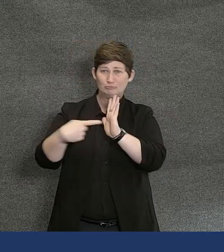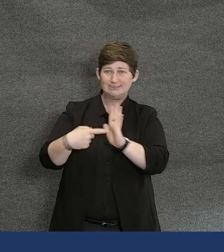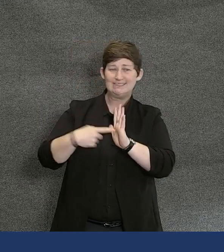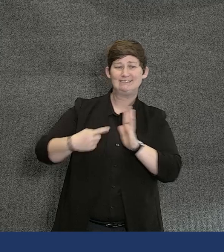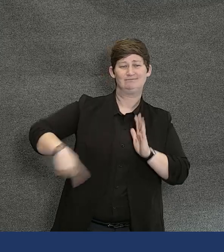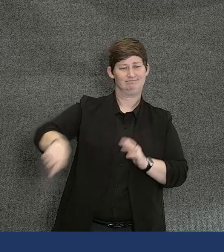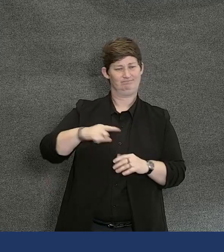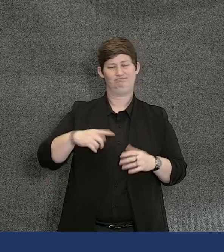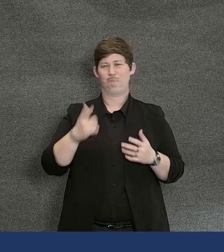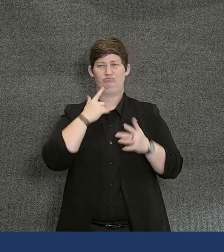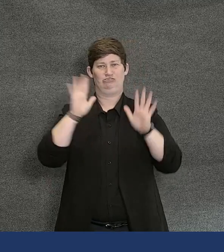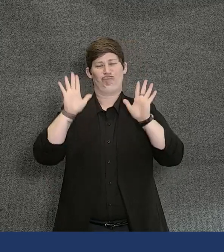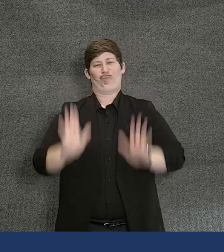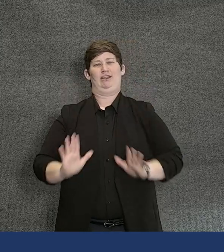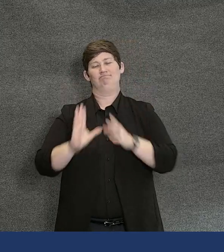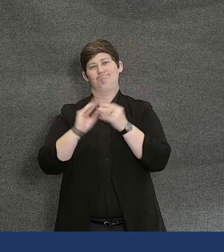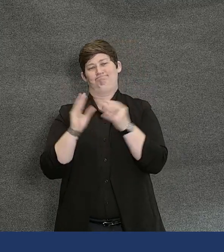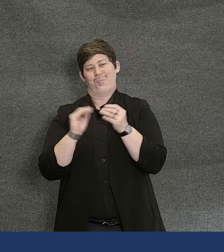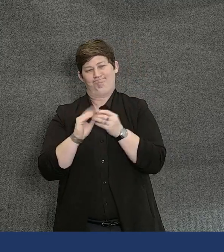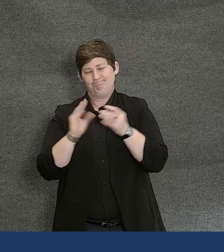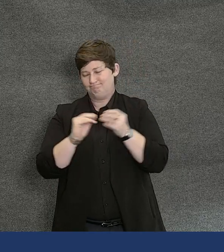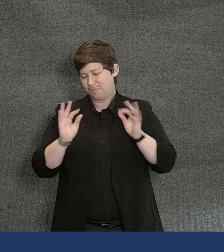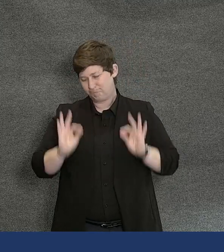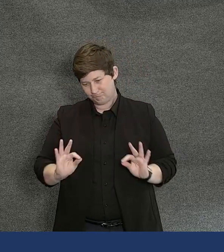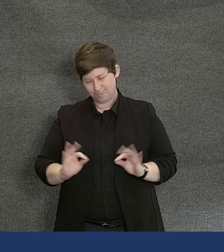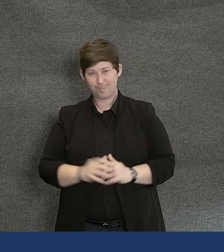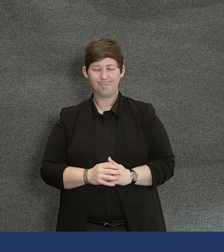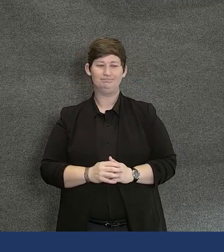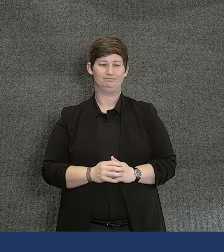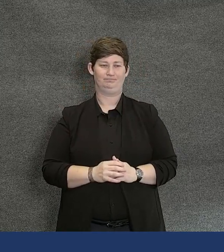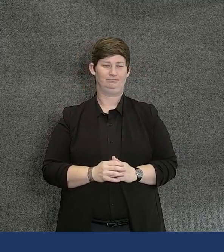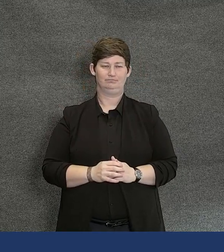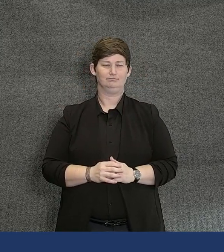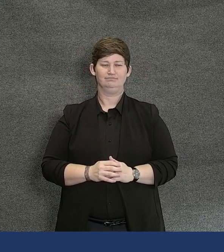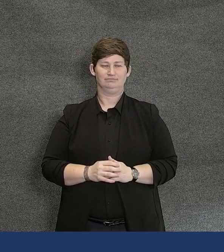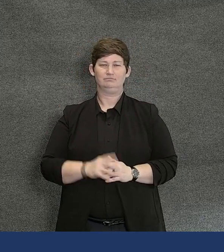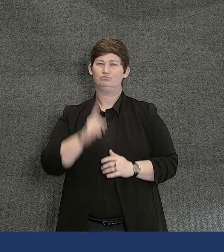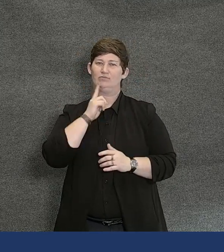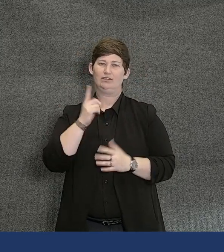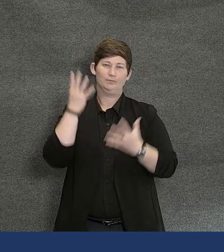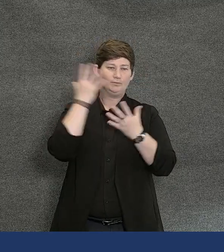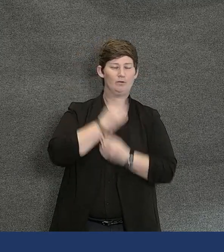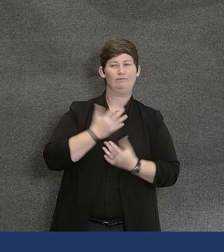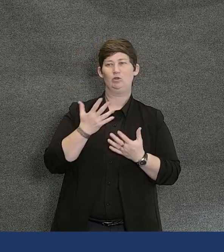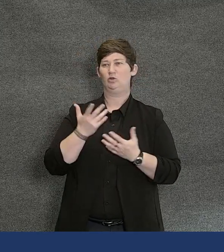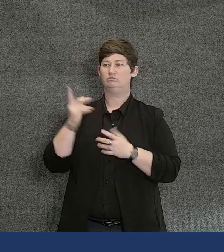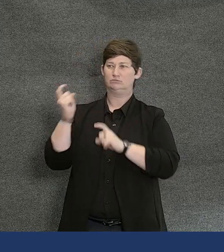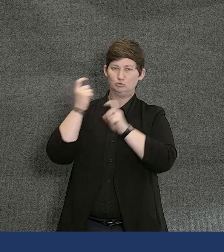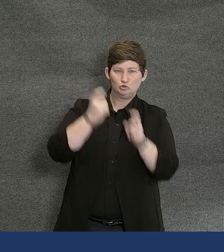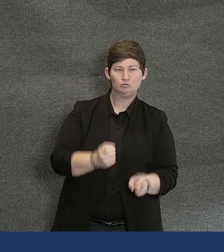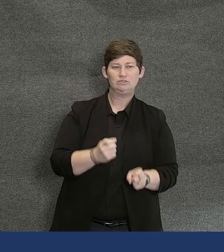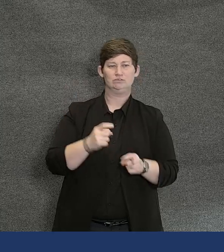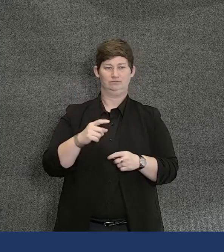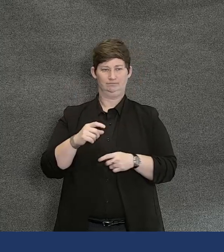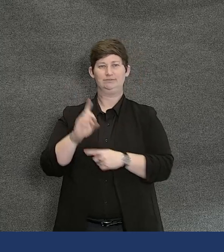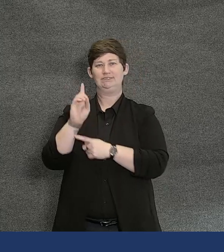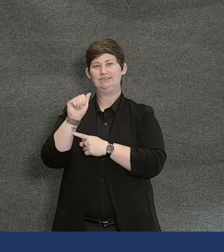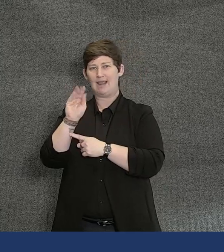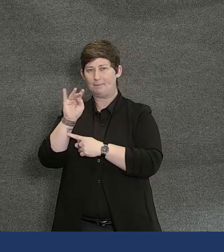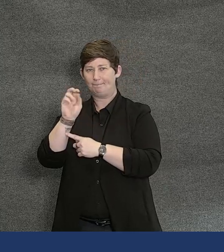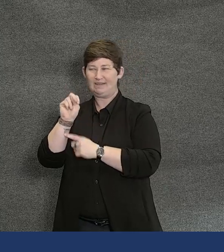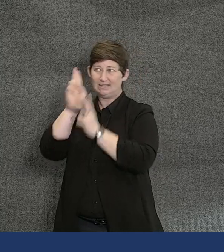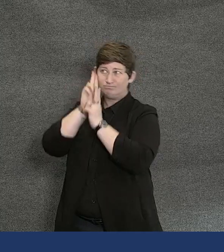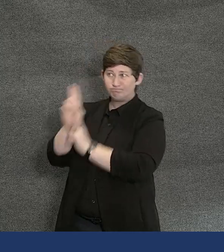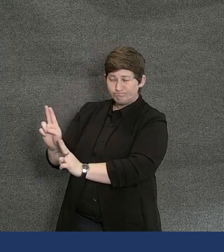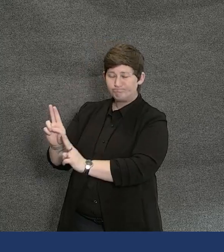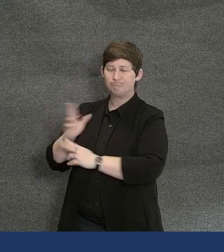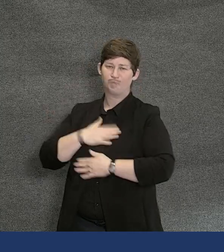I think just amazing tributes to Damon and showing how people,